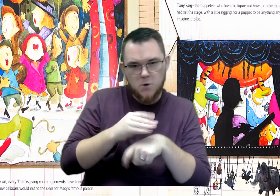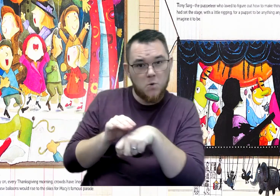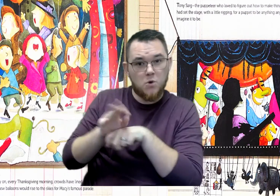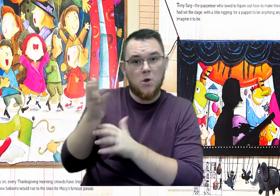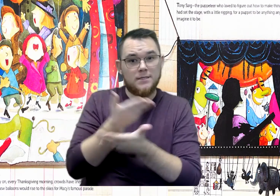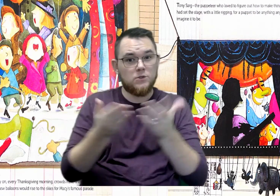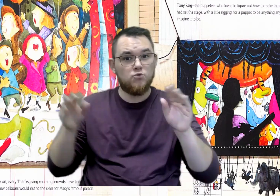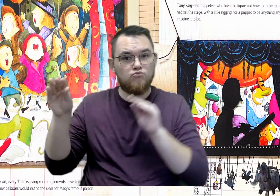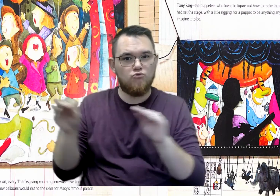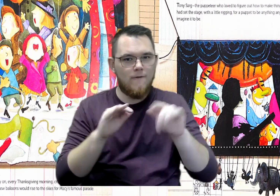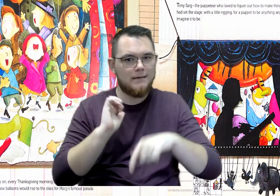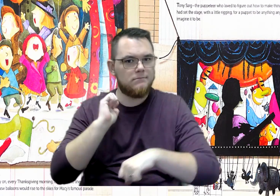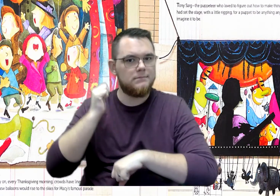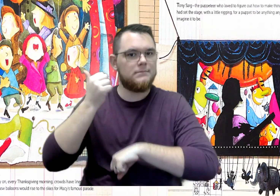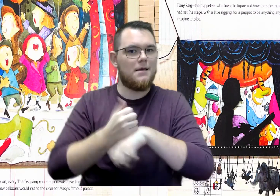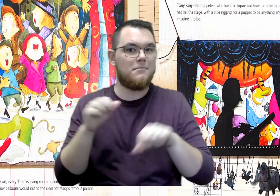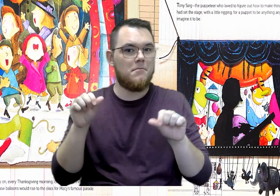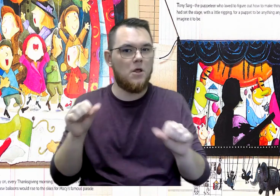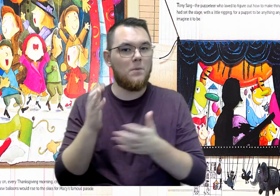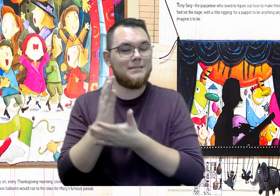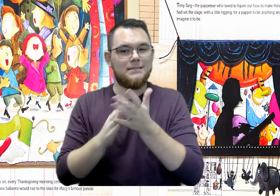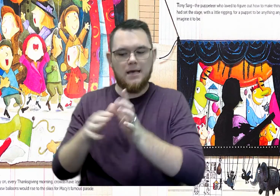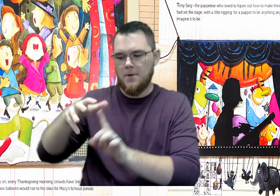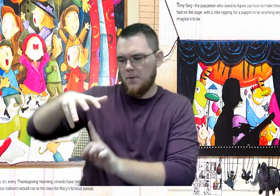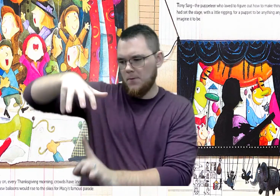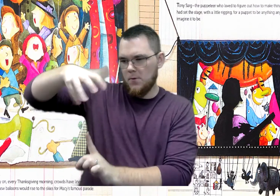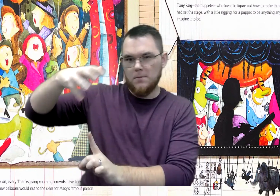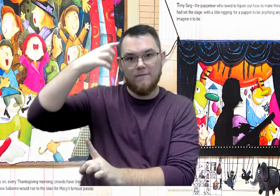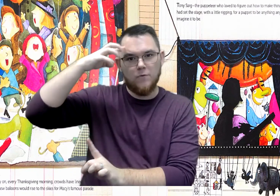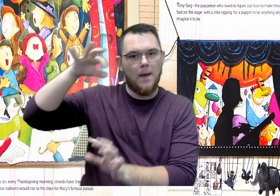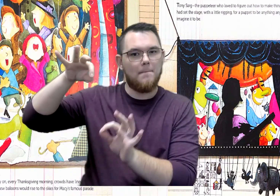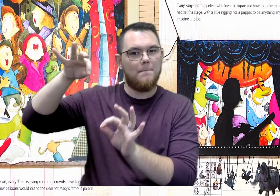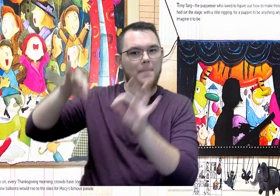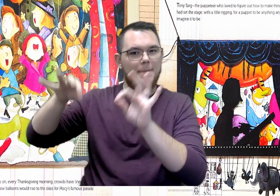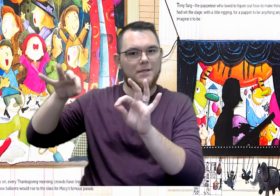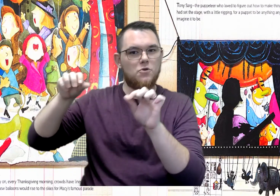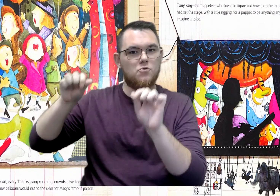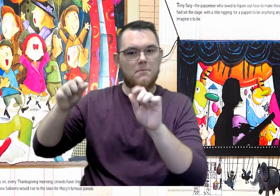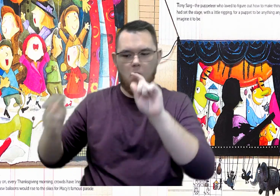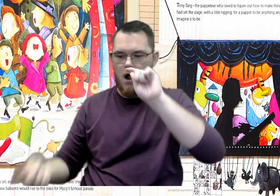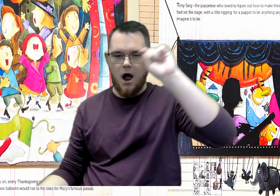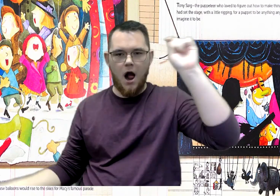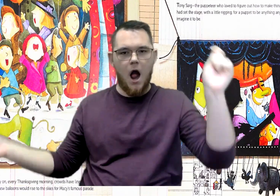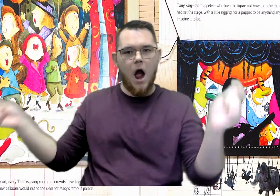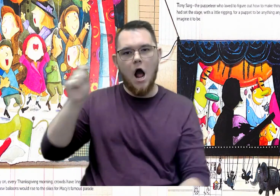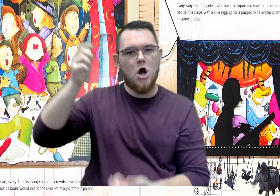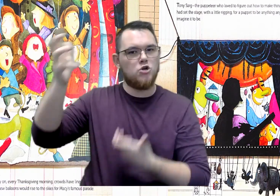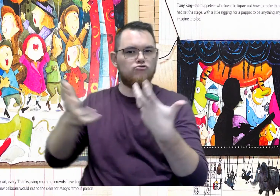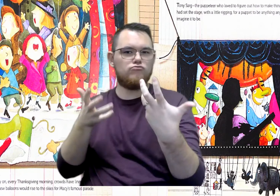stage, with a little rigging, for a puppet to be anything anyone could imagine it to